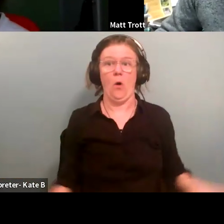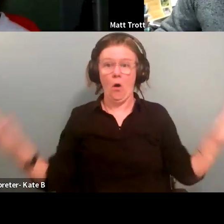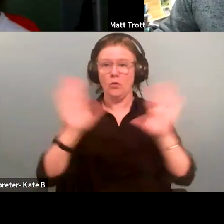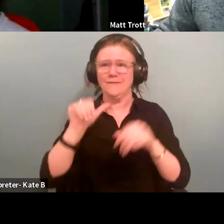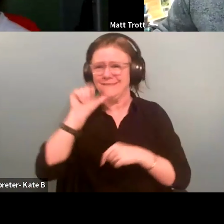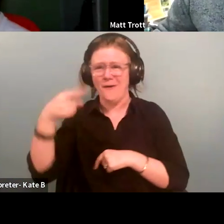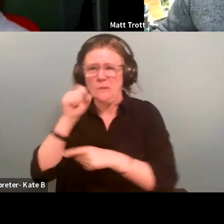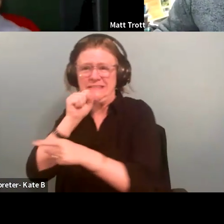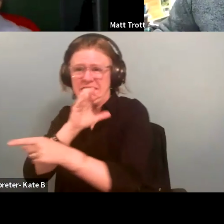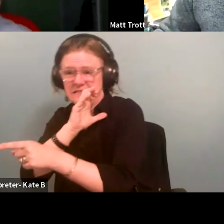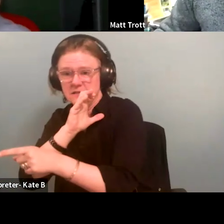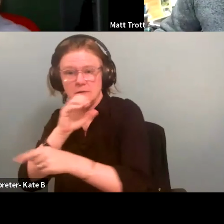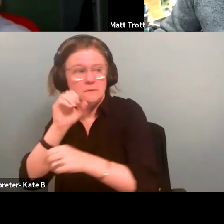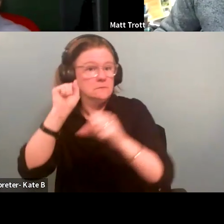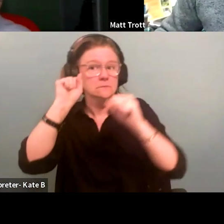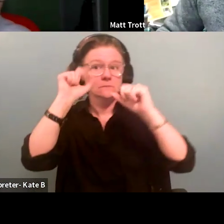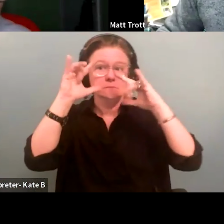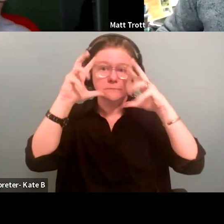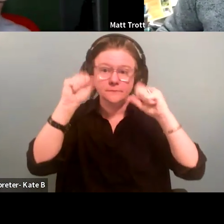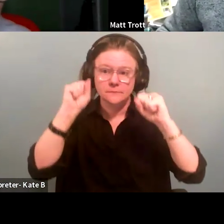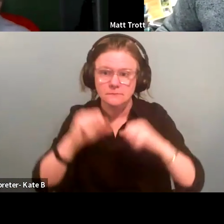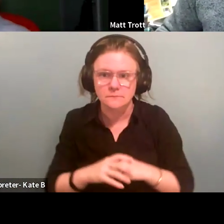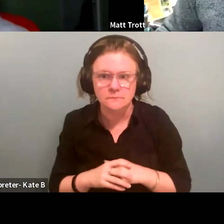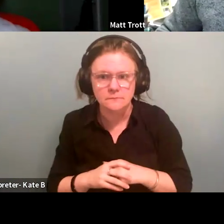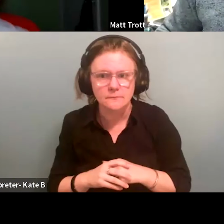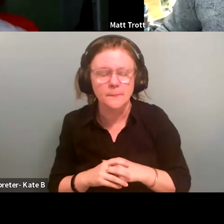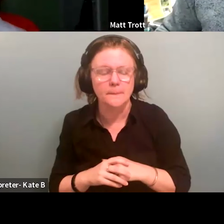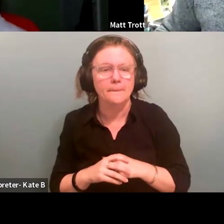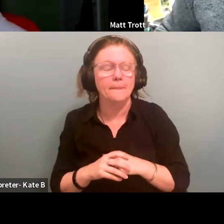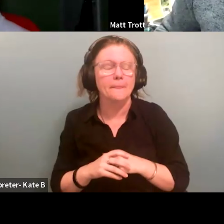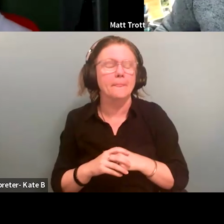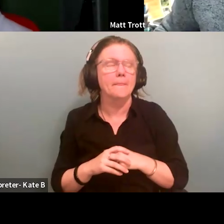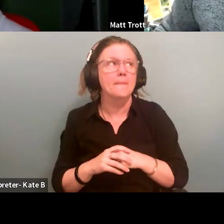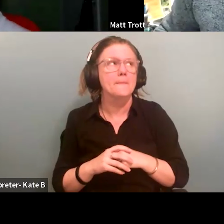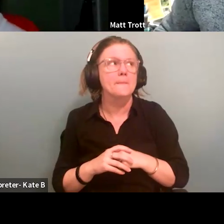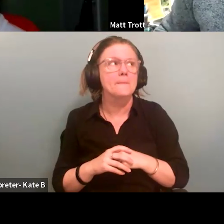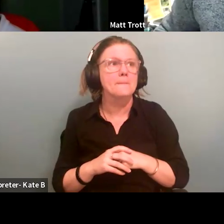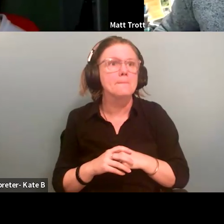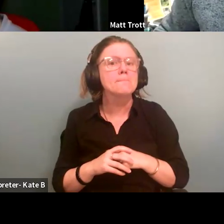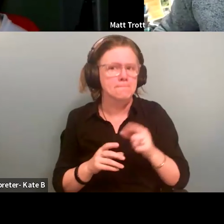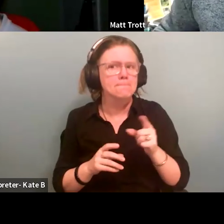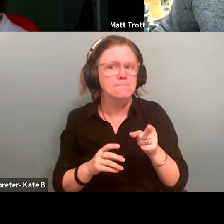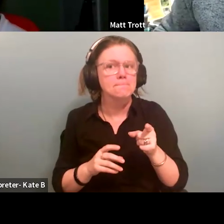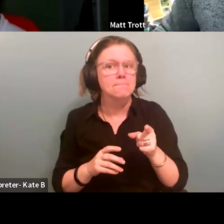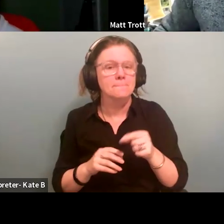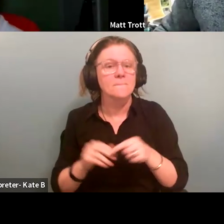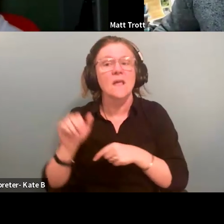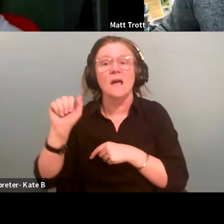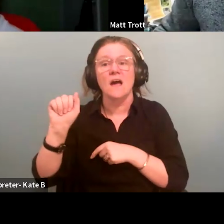is incredible. We get presentations from the Attorney General's Office